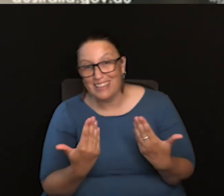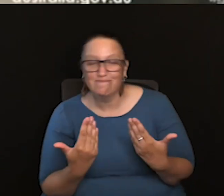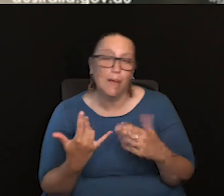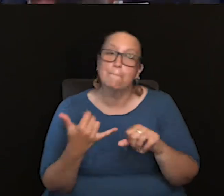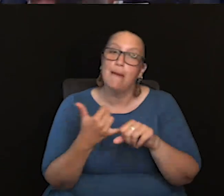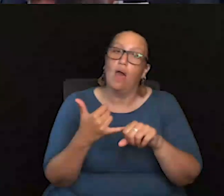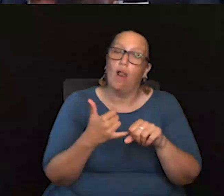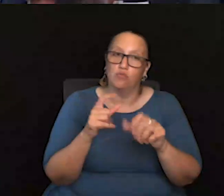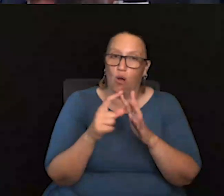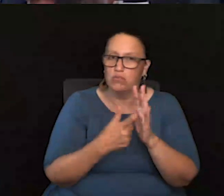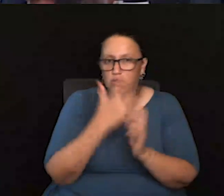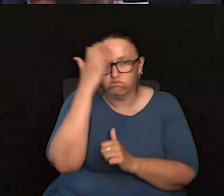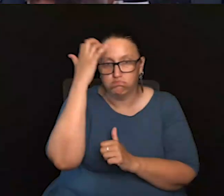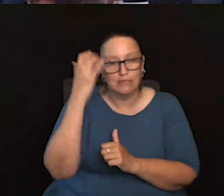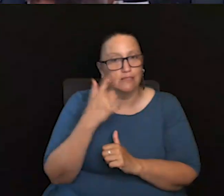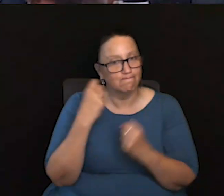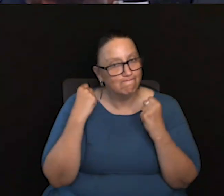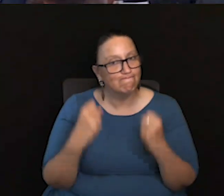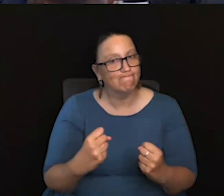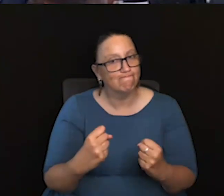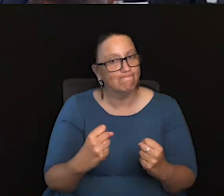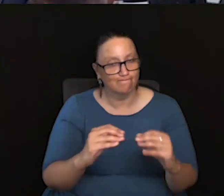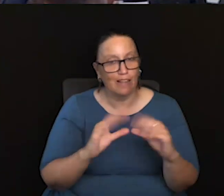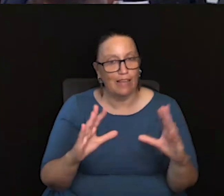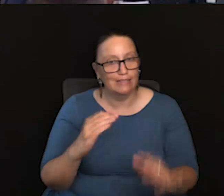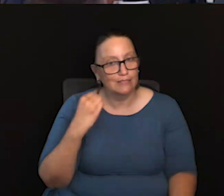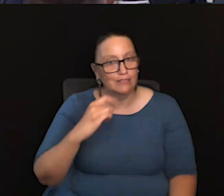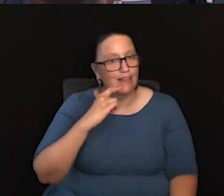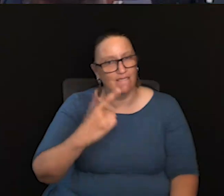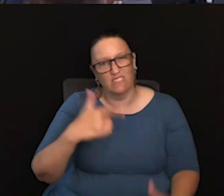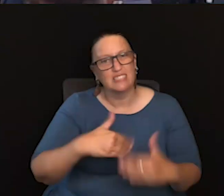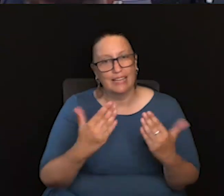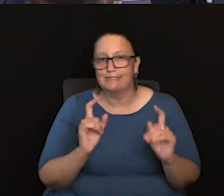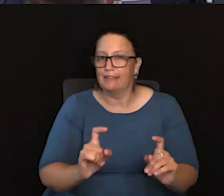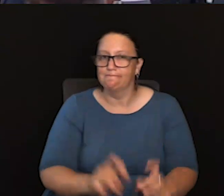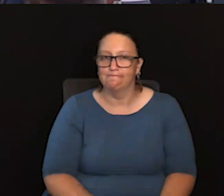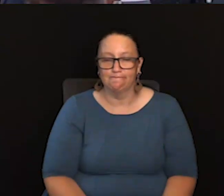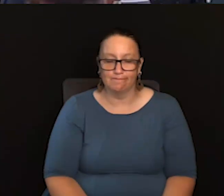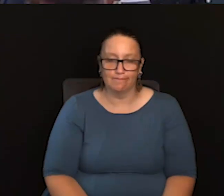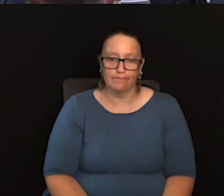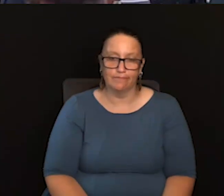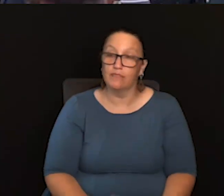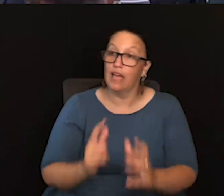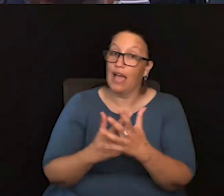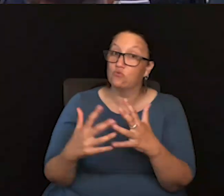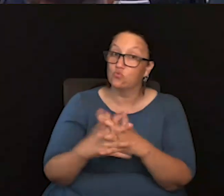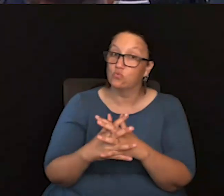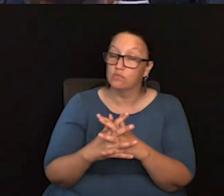We might all celebrate the fact that we got very high vaccination rates but the reality is that we're going through the deadliest period of the pandemic.